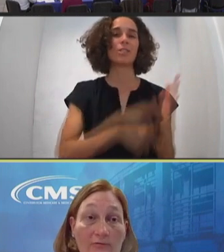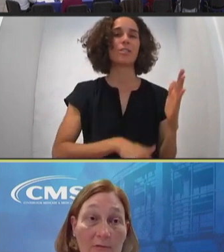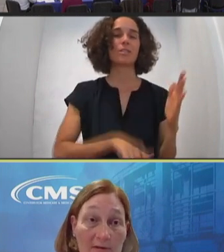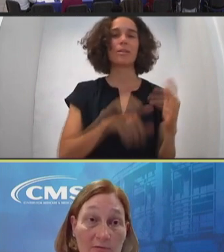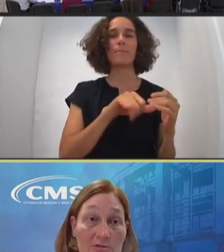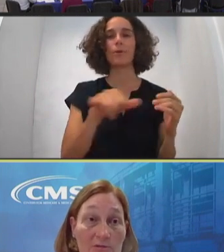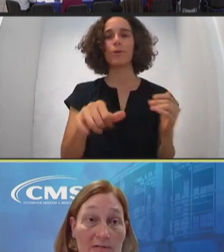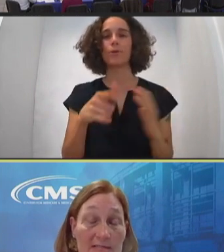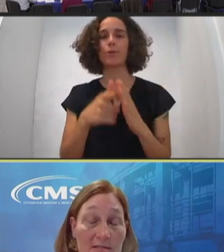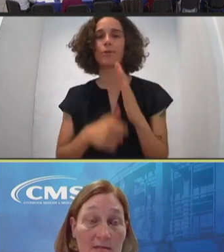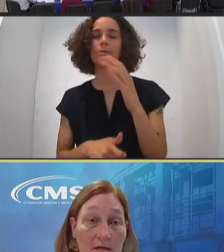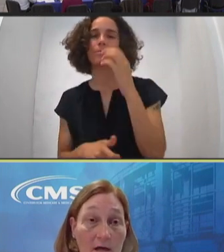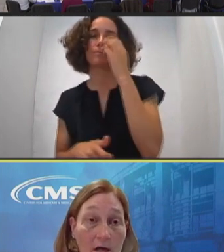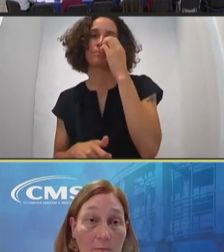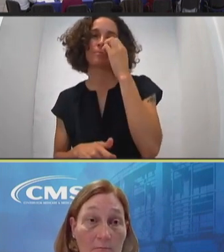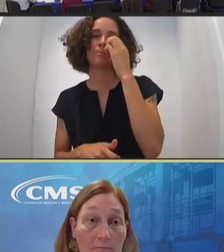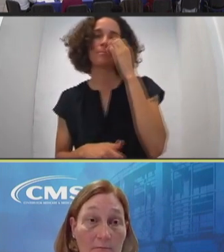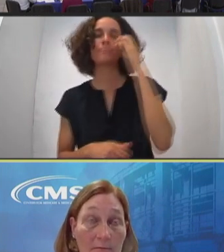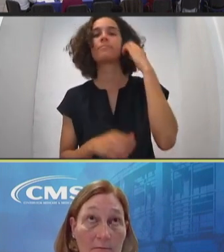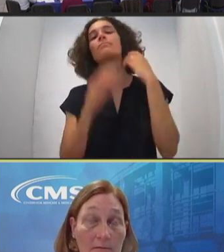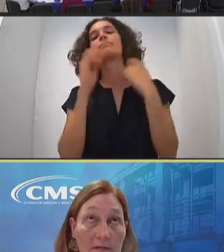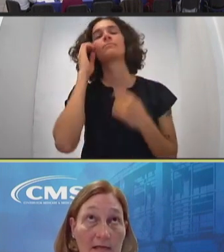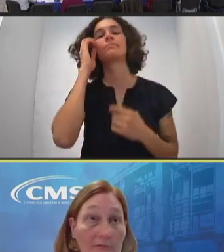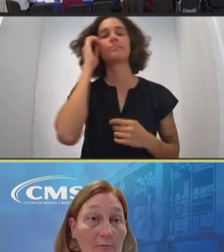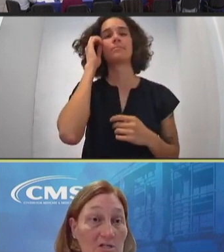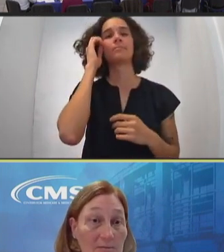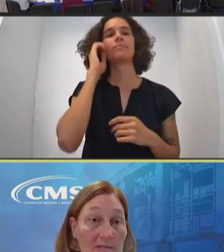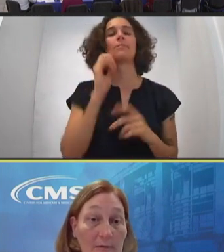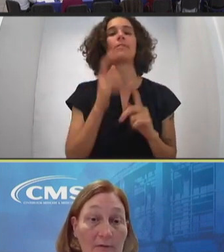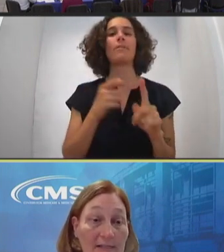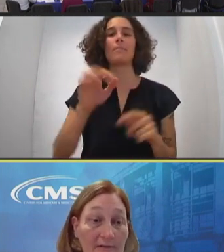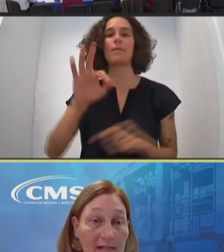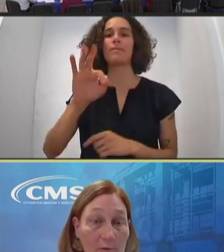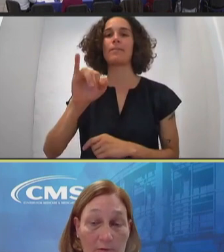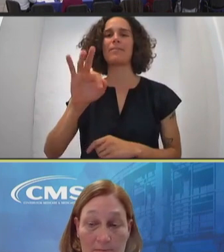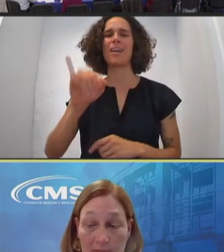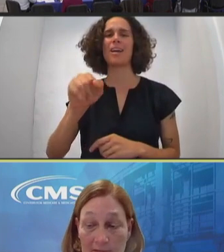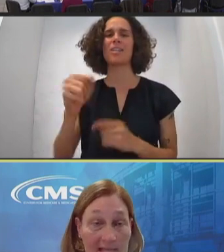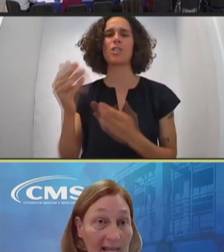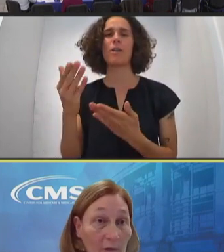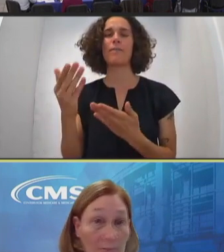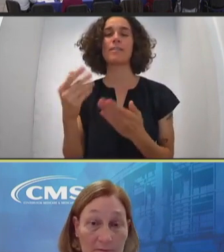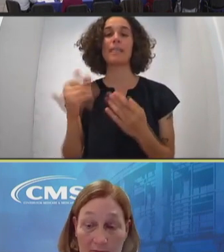work from the fee-for-service information that's publicly available. Does that help?